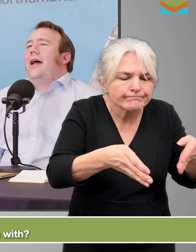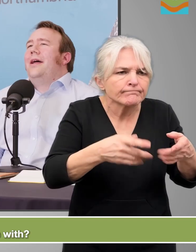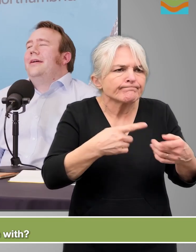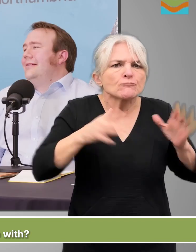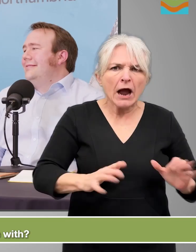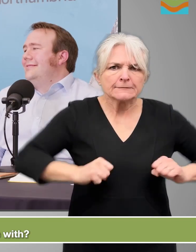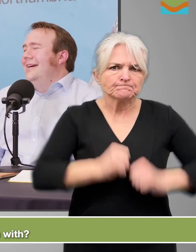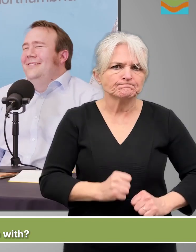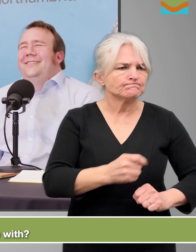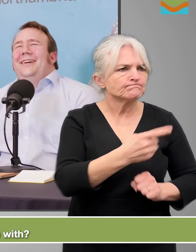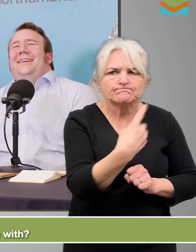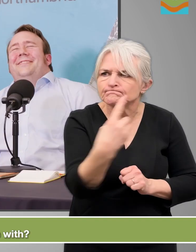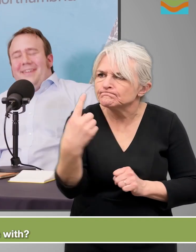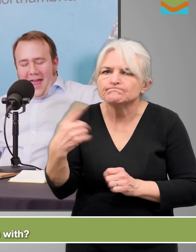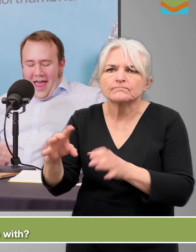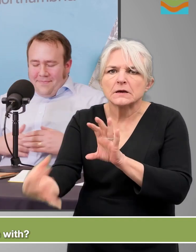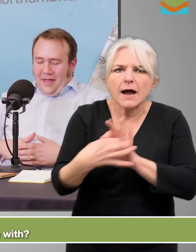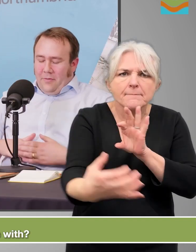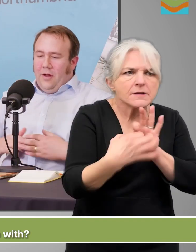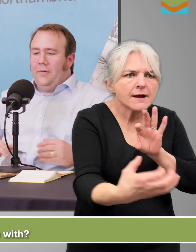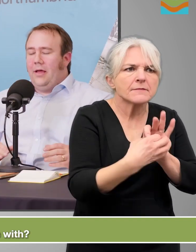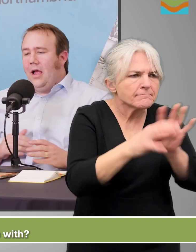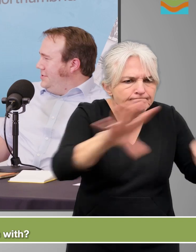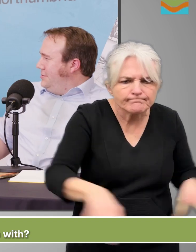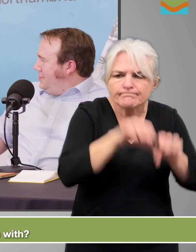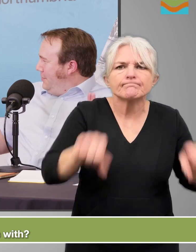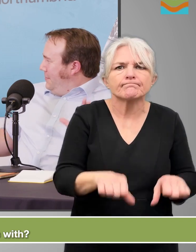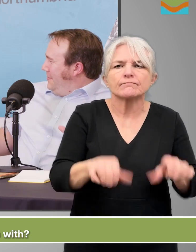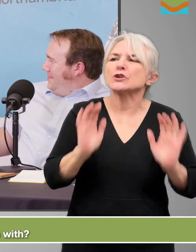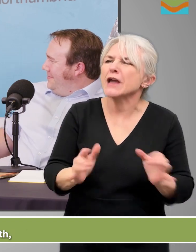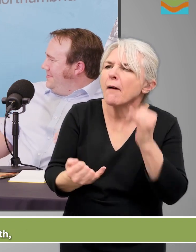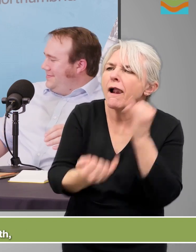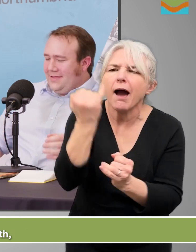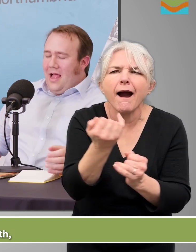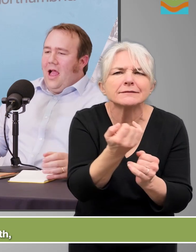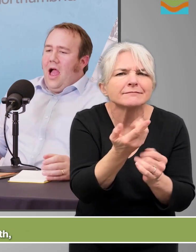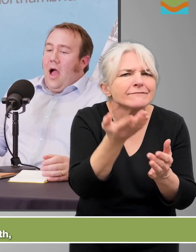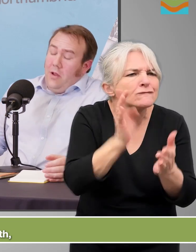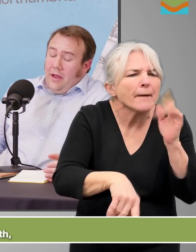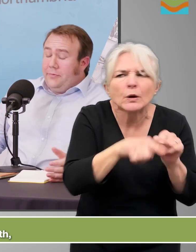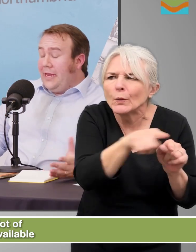him on the spot. What do you want to leave us with? Well, I would leave you with,